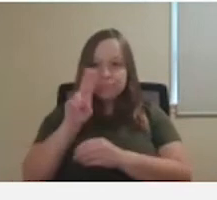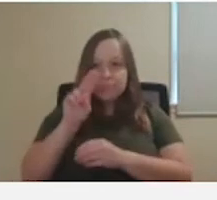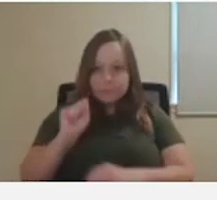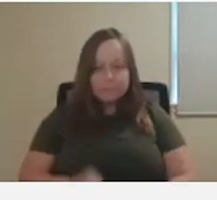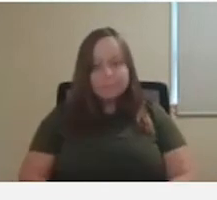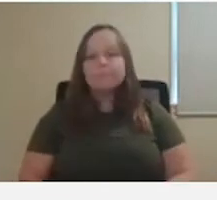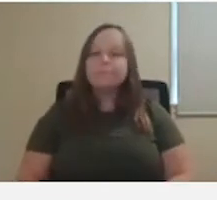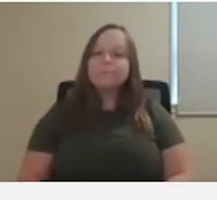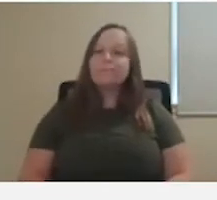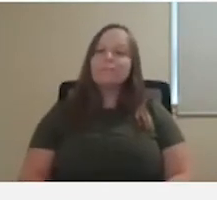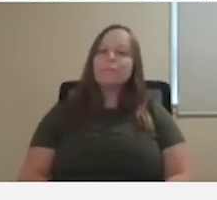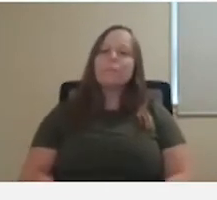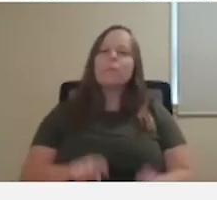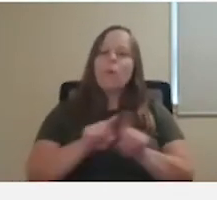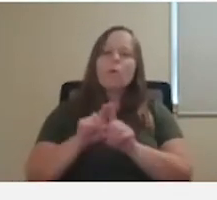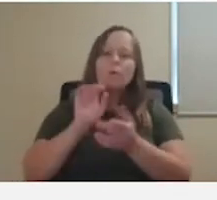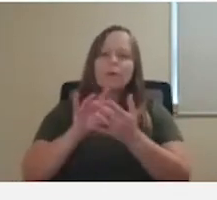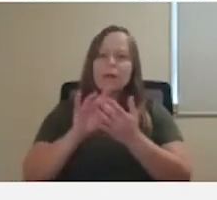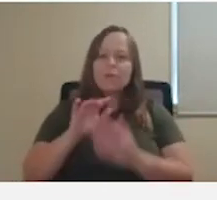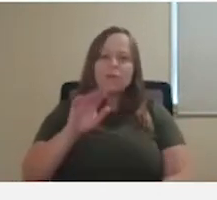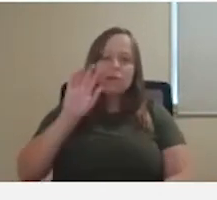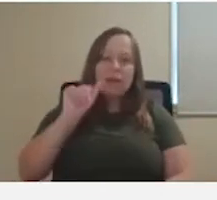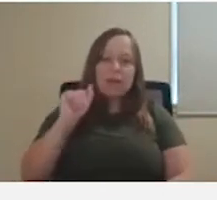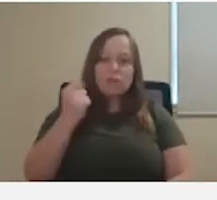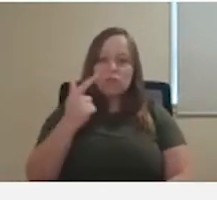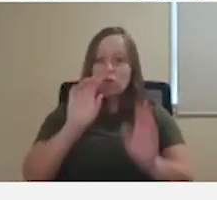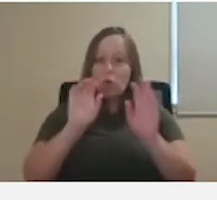You may also contact the Attorney General's Office.